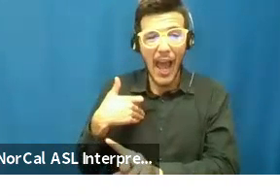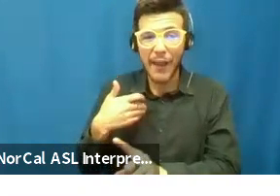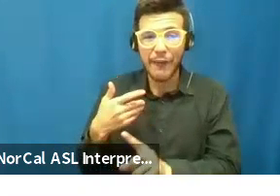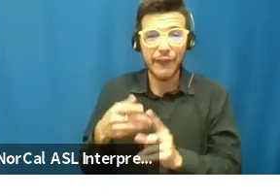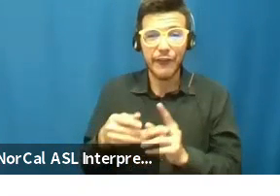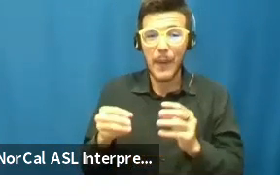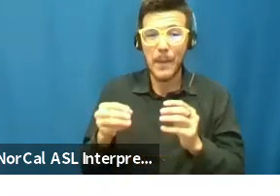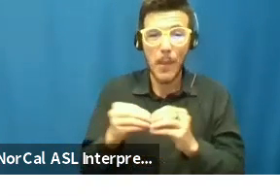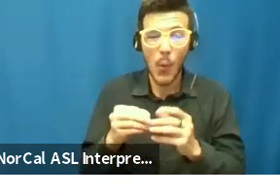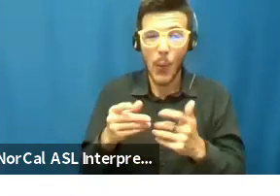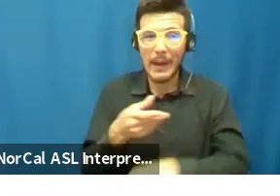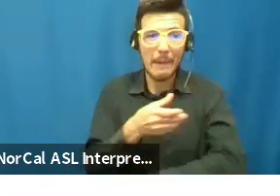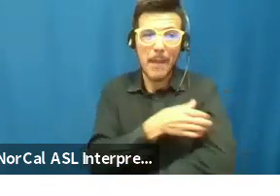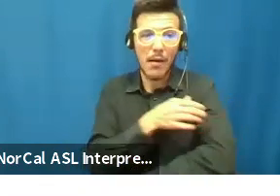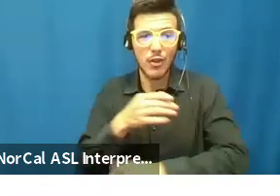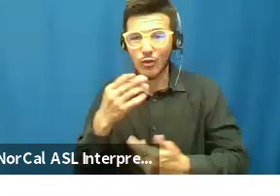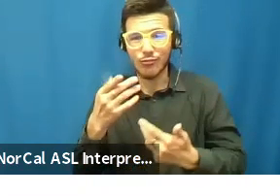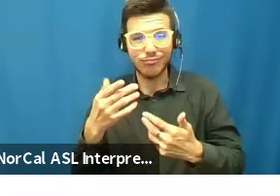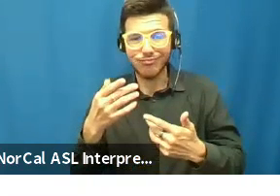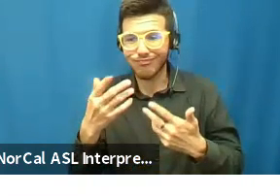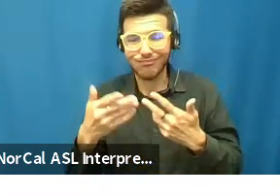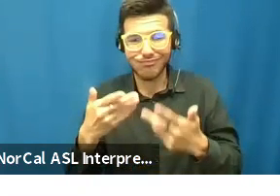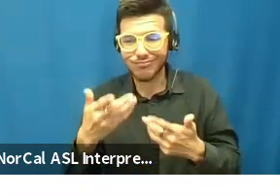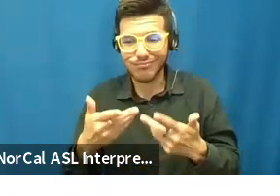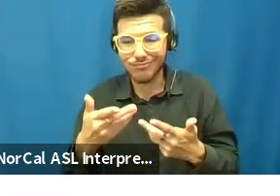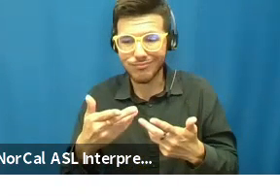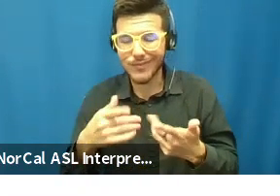there were other people in their organizations that were supposed to be in charge of that. I do